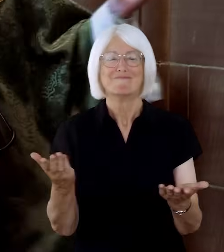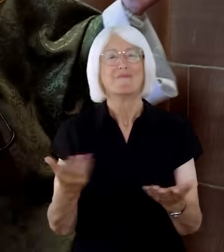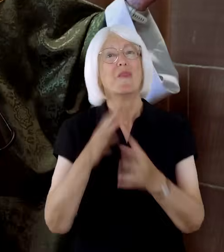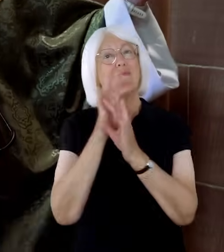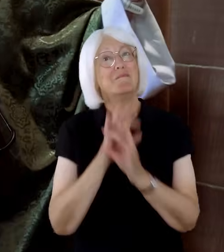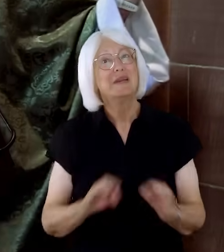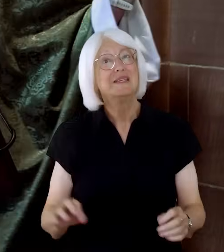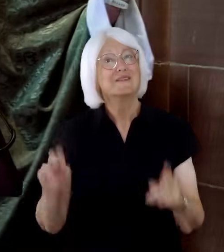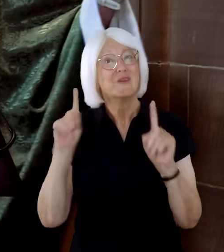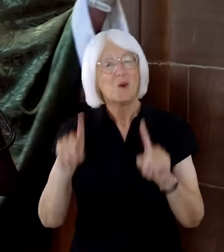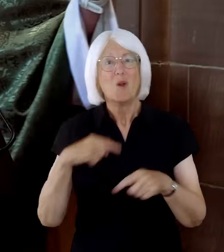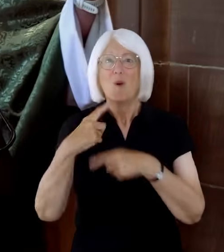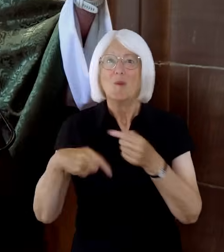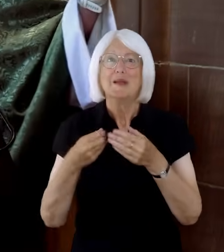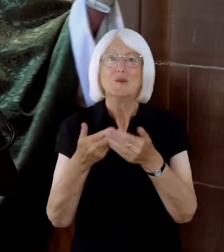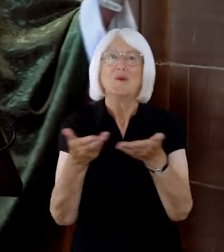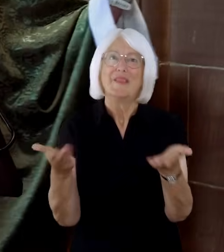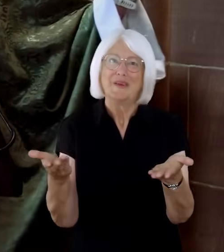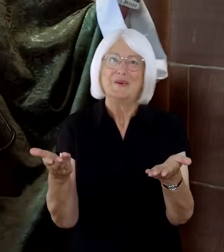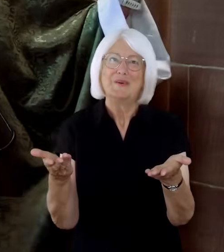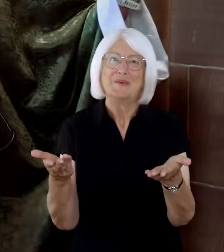The peace of the Lord be always with you.